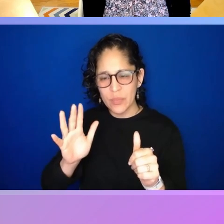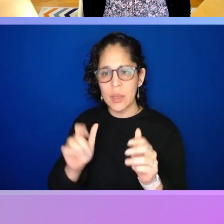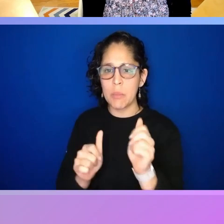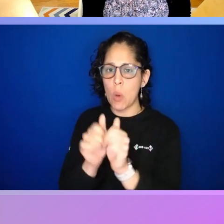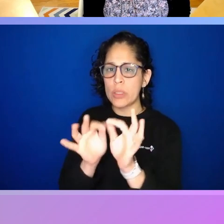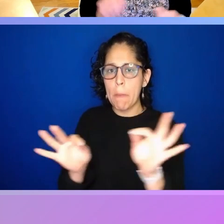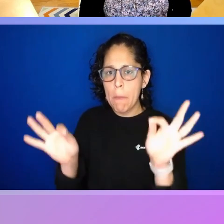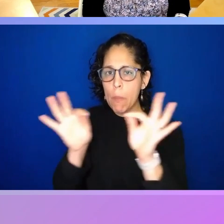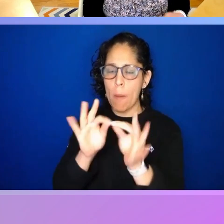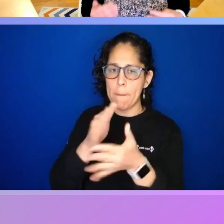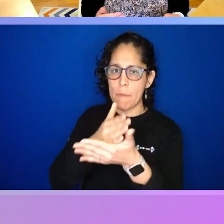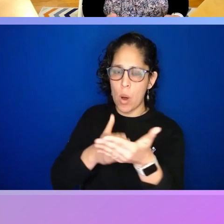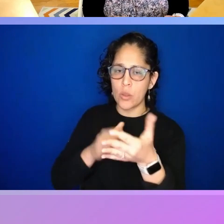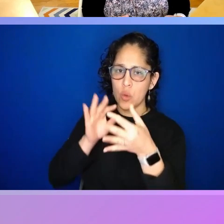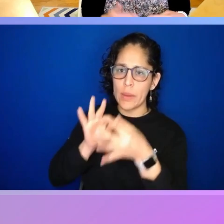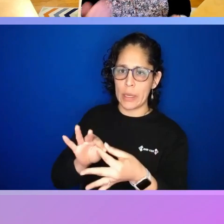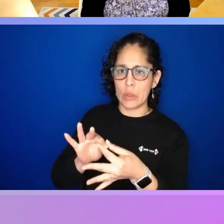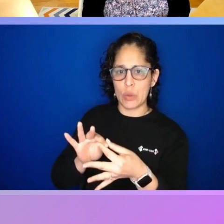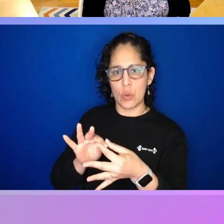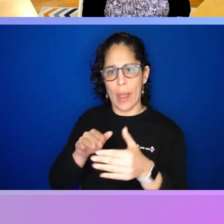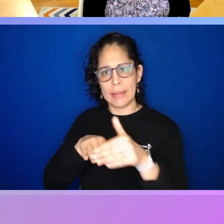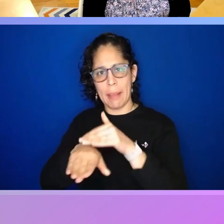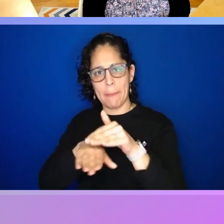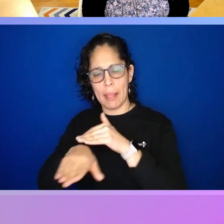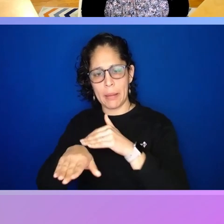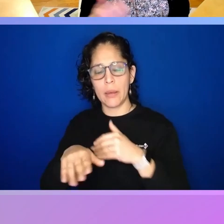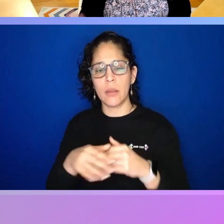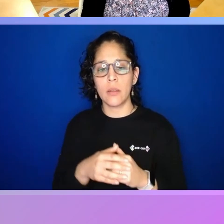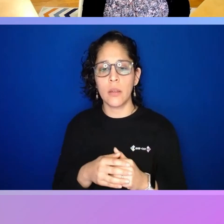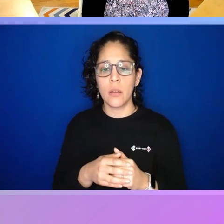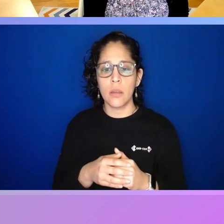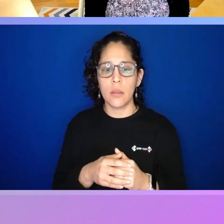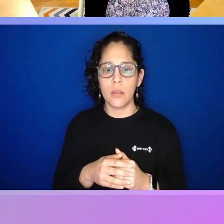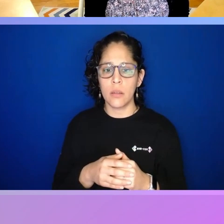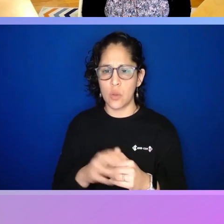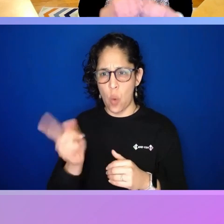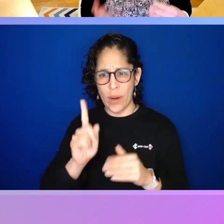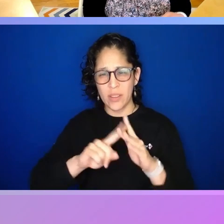it from most accessible to least accessible.